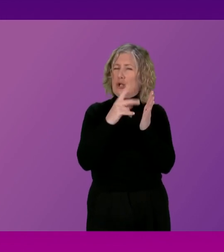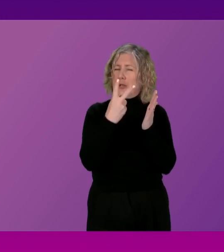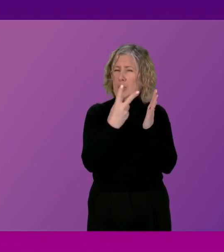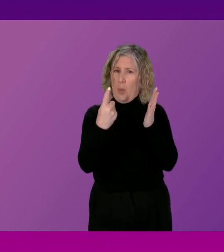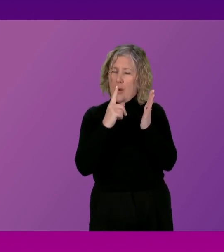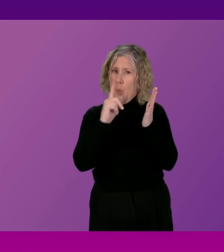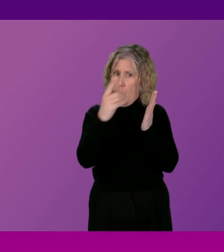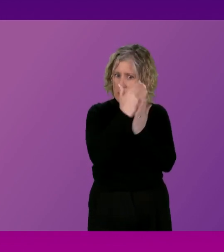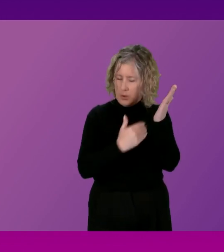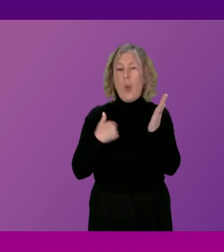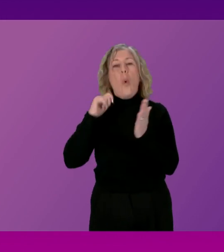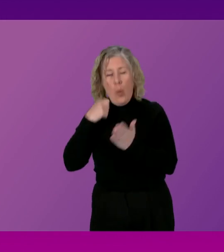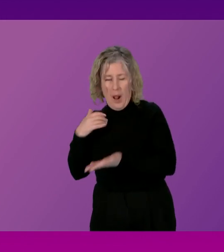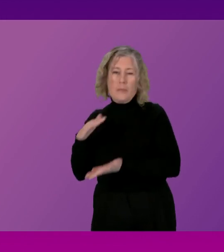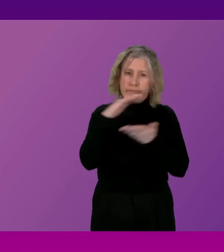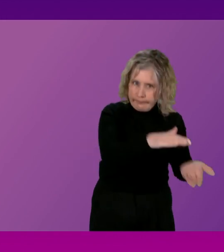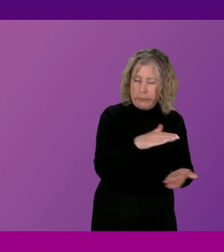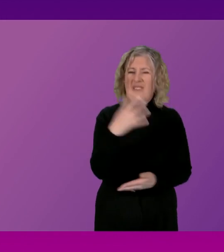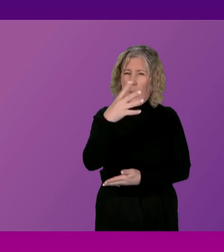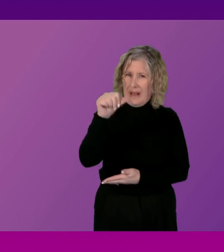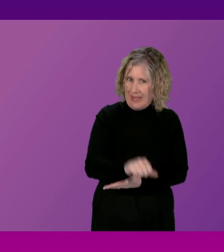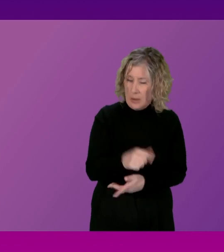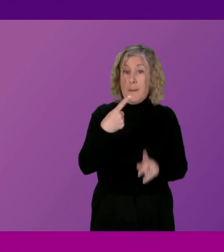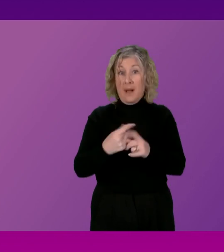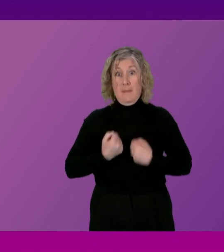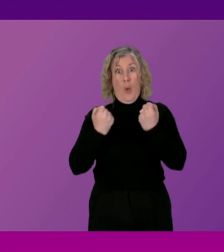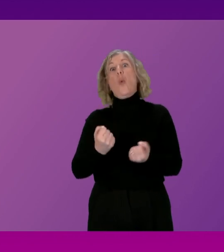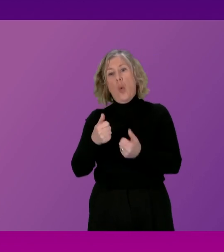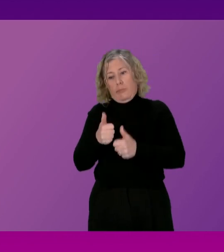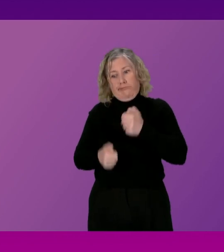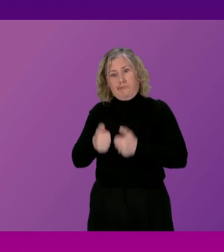On top of that, I will give my WhatsApp messages—unredacted—to the Covid inquiry, because we set up that